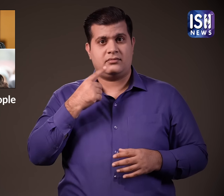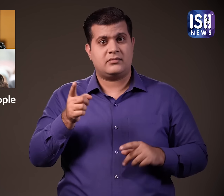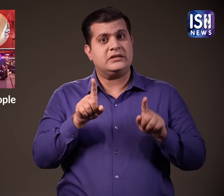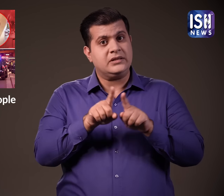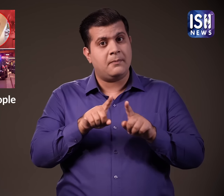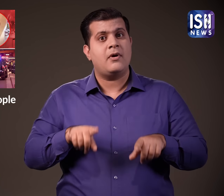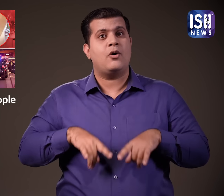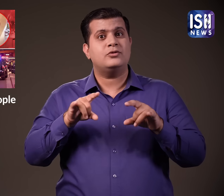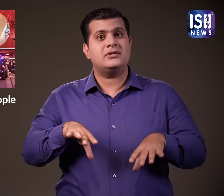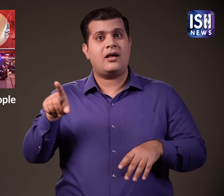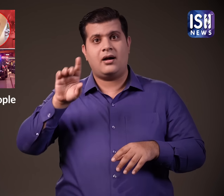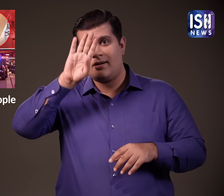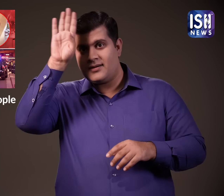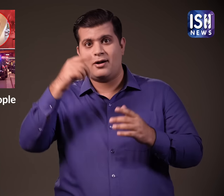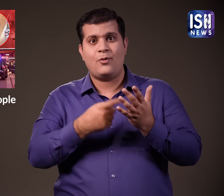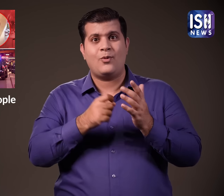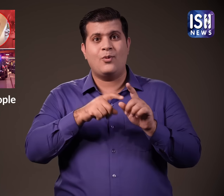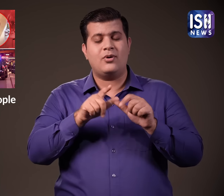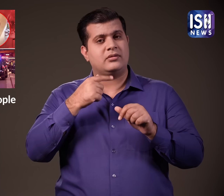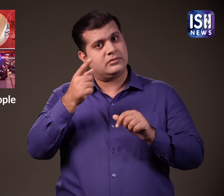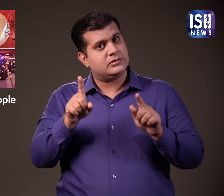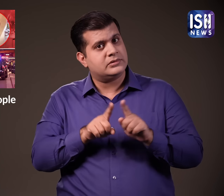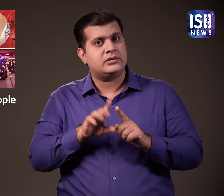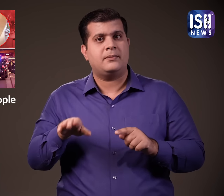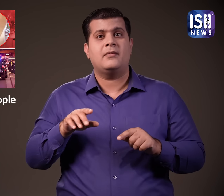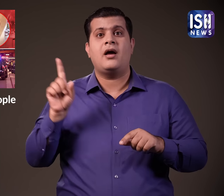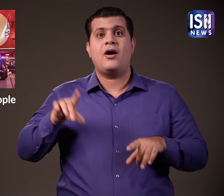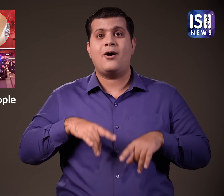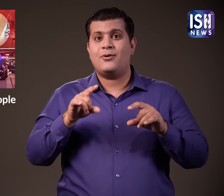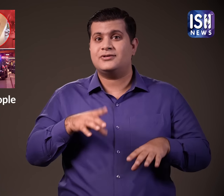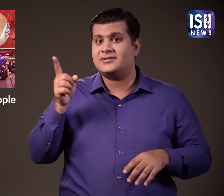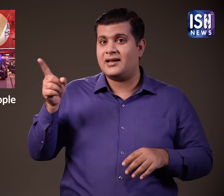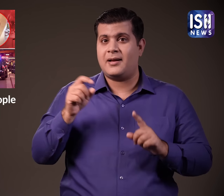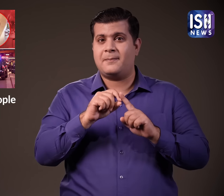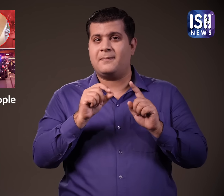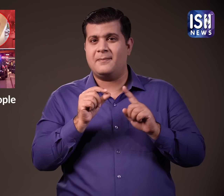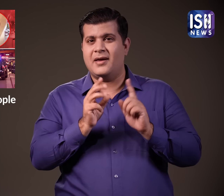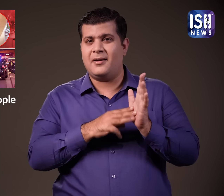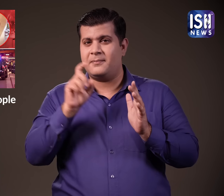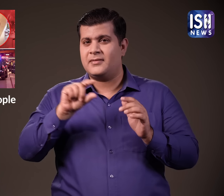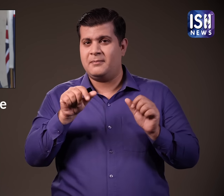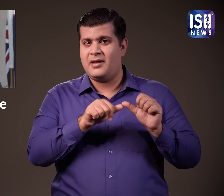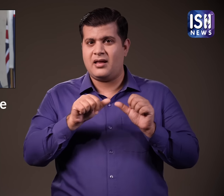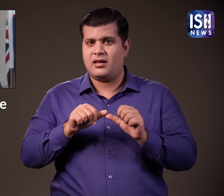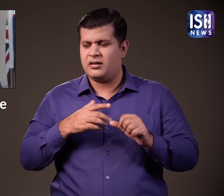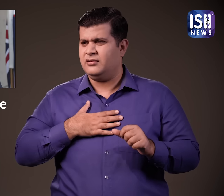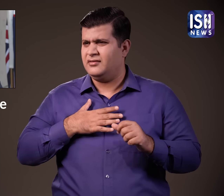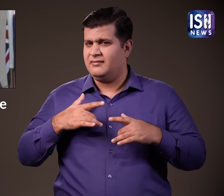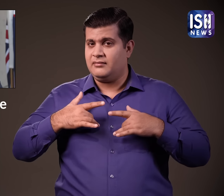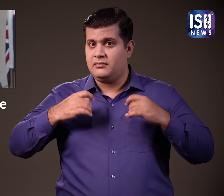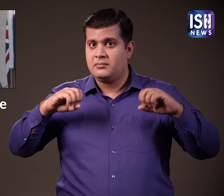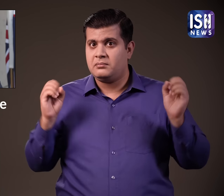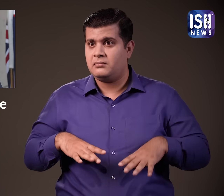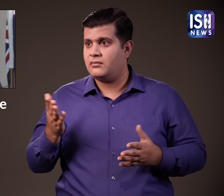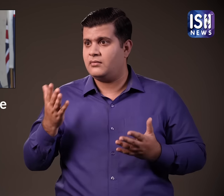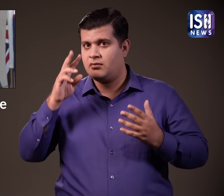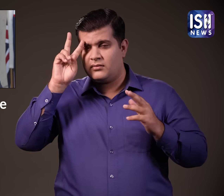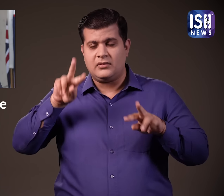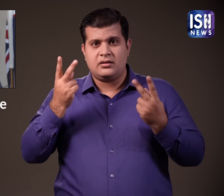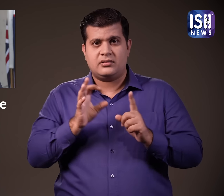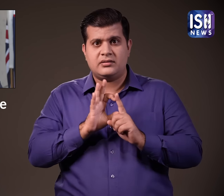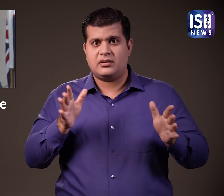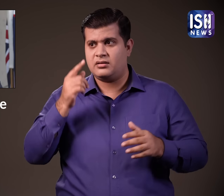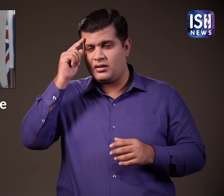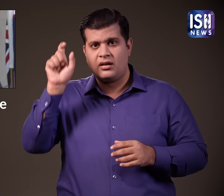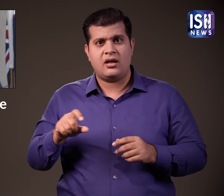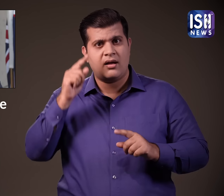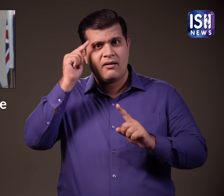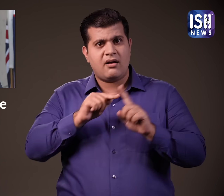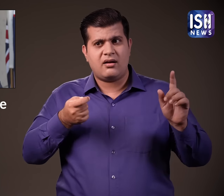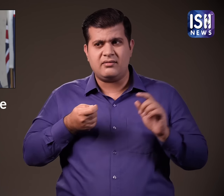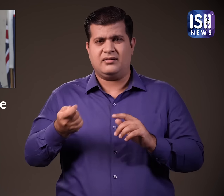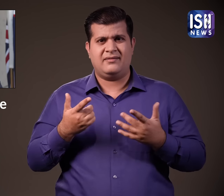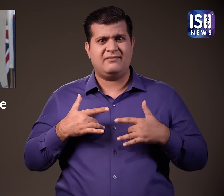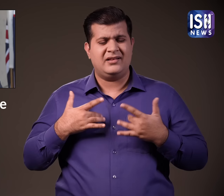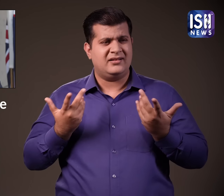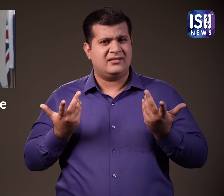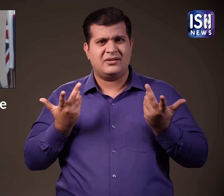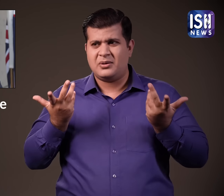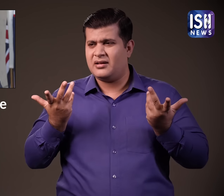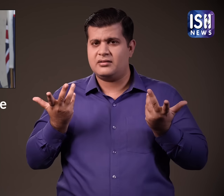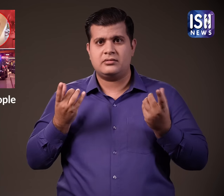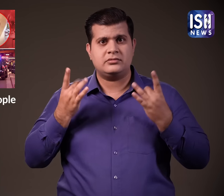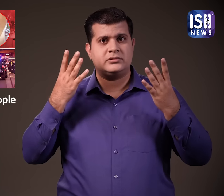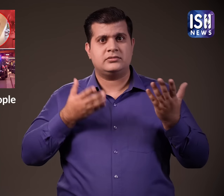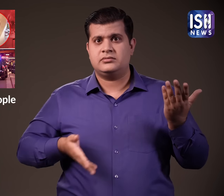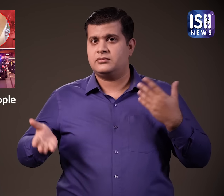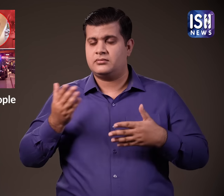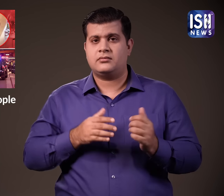Also Royals in Australia, expressed their shock. Australian Prime Minister Anthony Albanese called the incident 'a horrific act of violence'